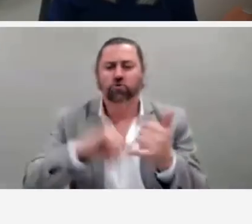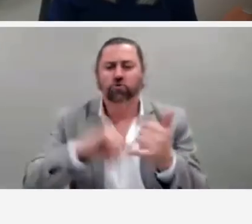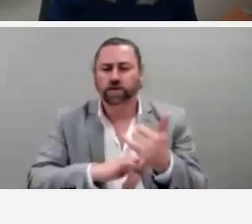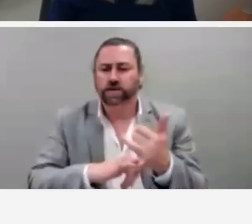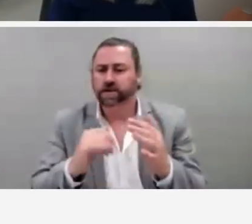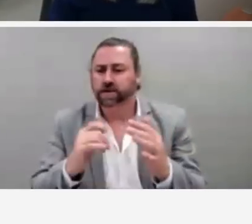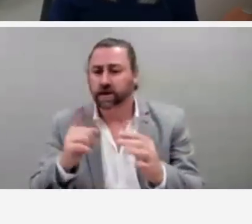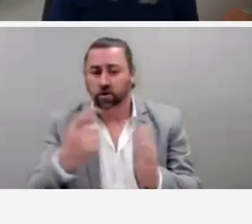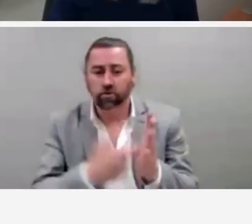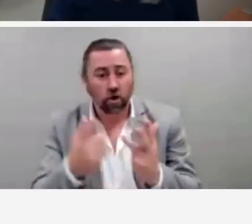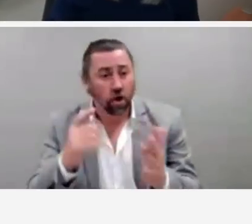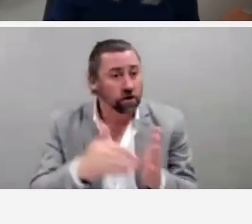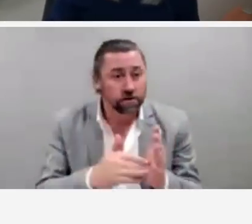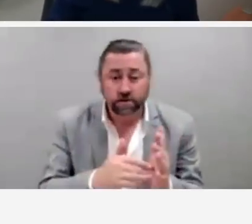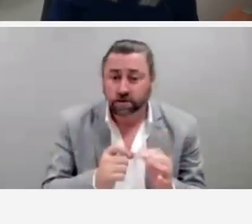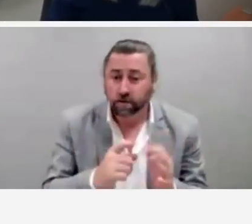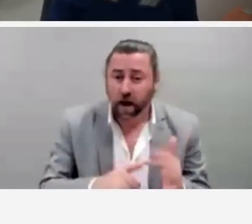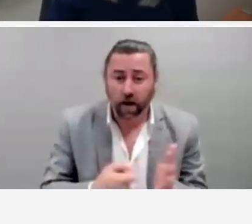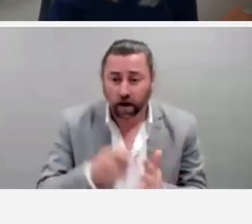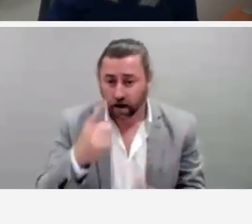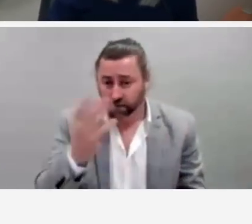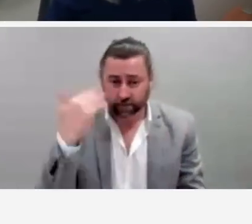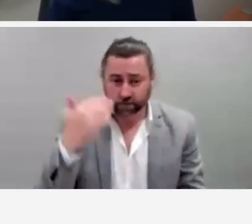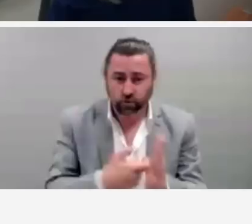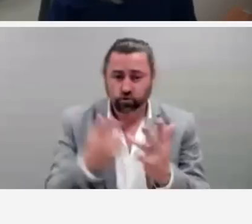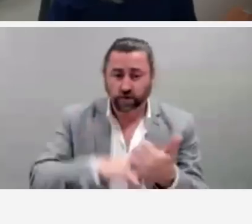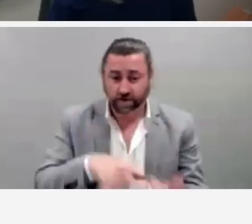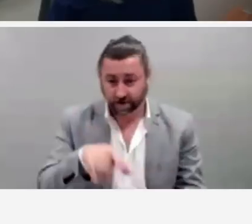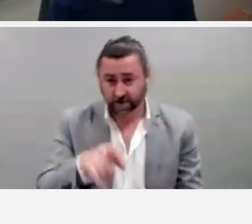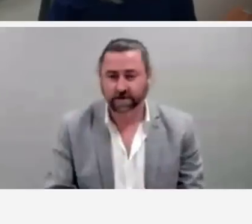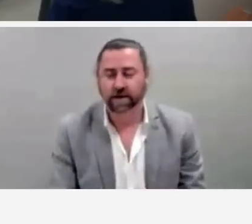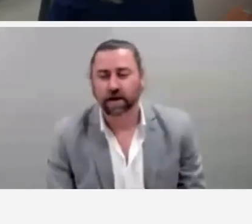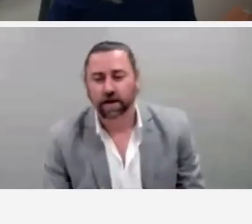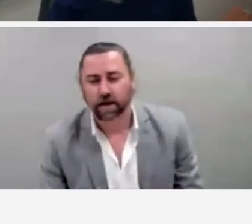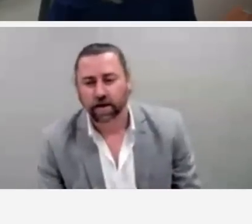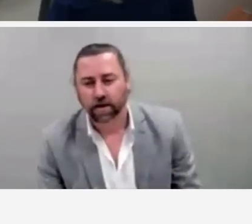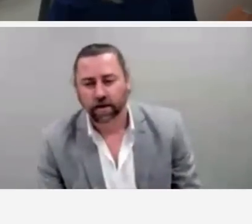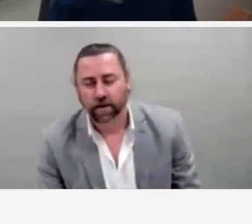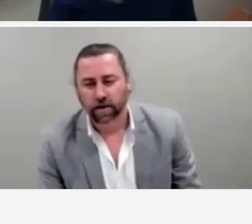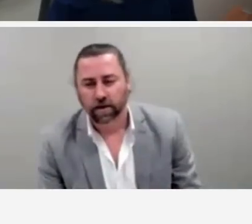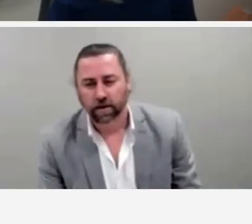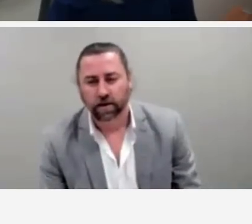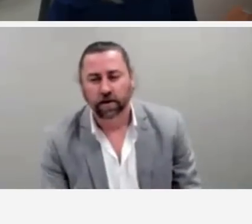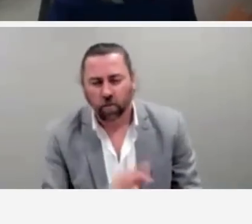You're here are you Ros? Step in. Look I'm not sure what the specific question is but